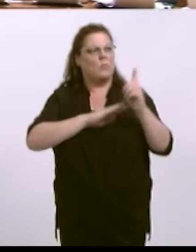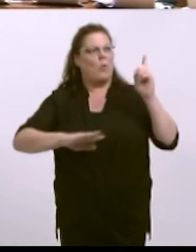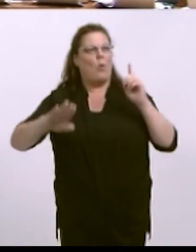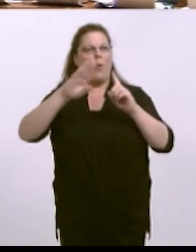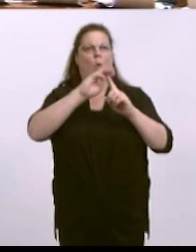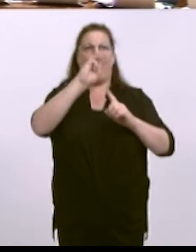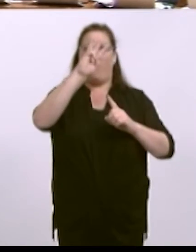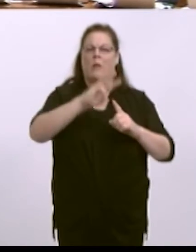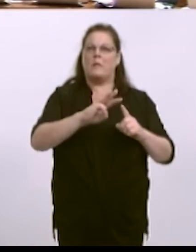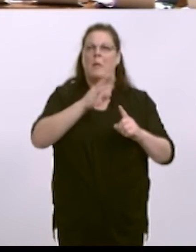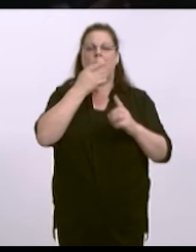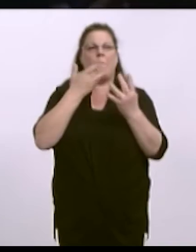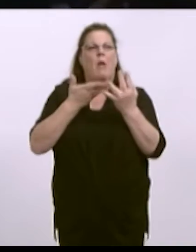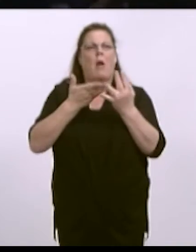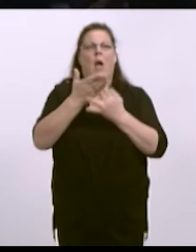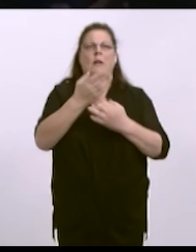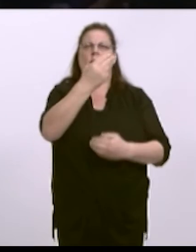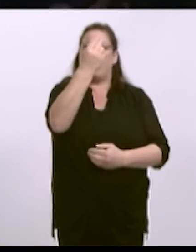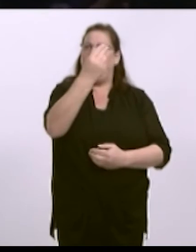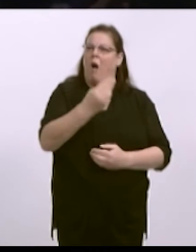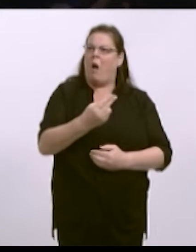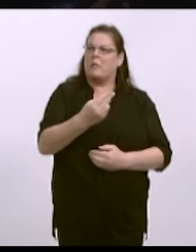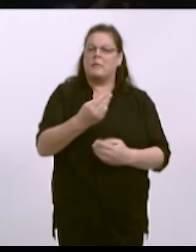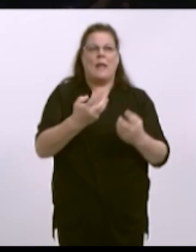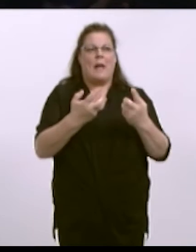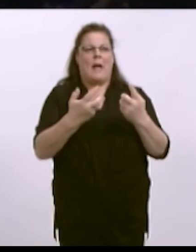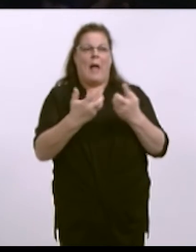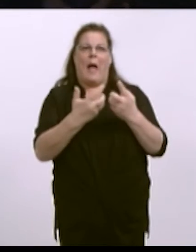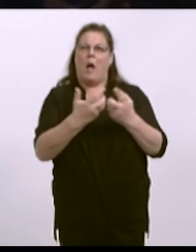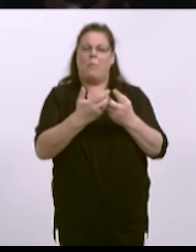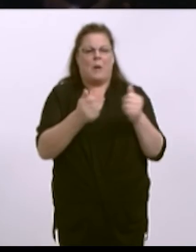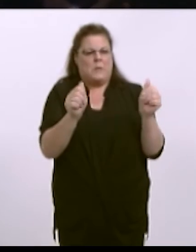that people can access the arts is in relation to small-scale arts centres. Therefore, I